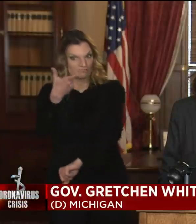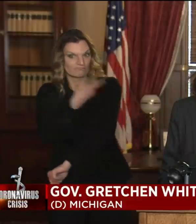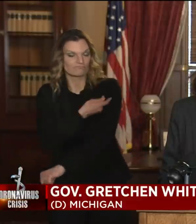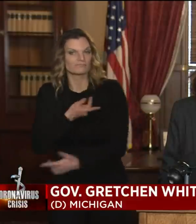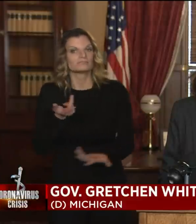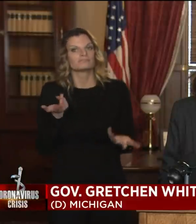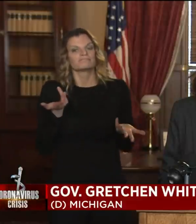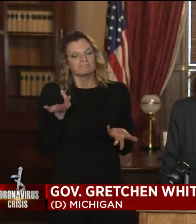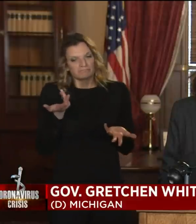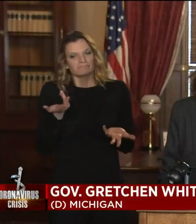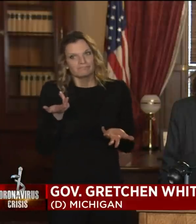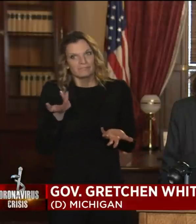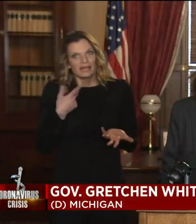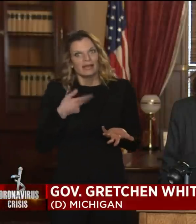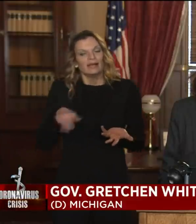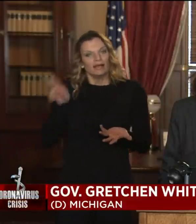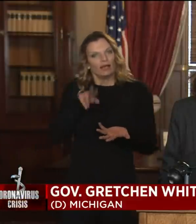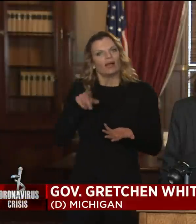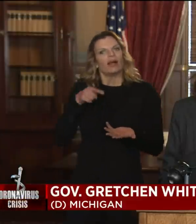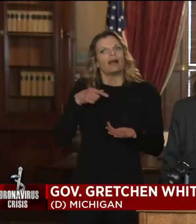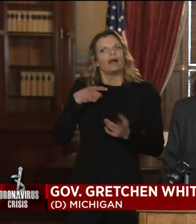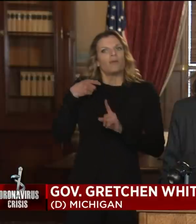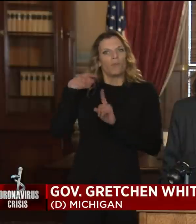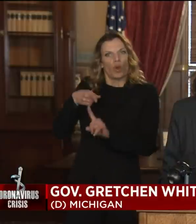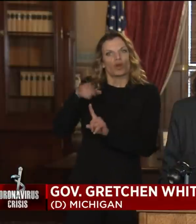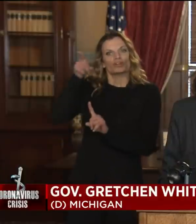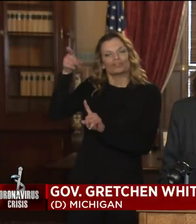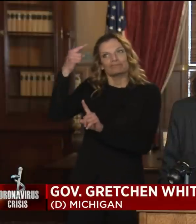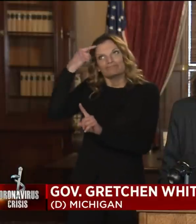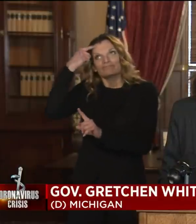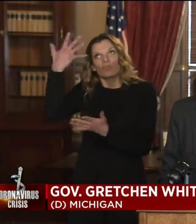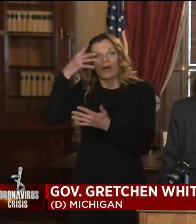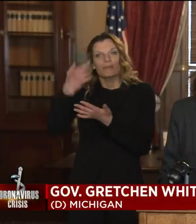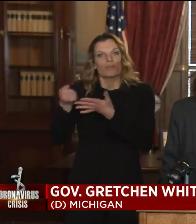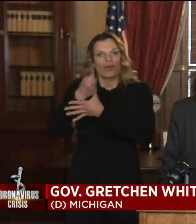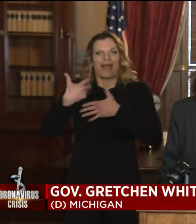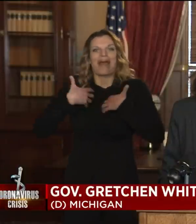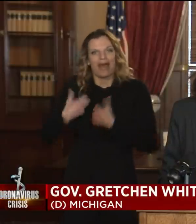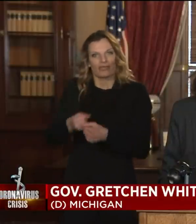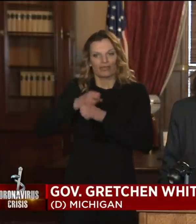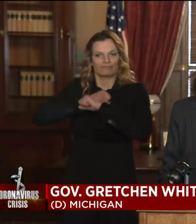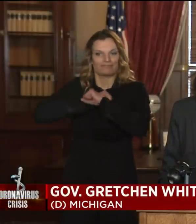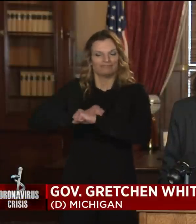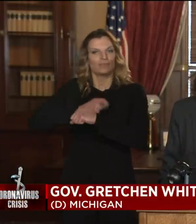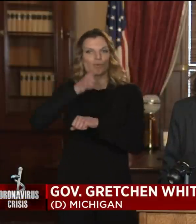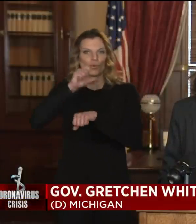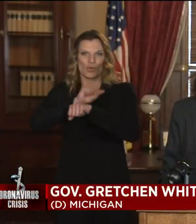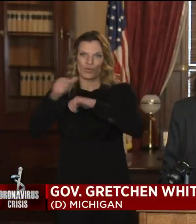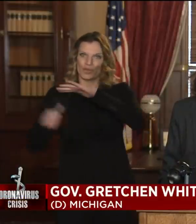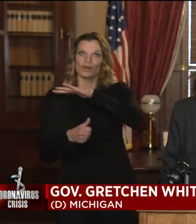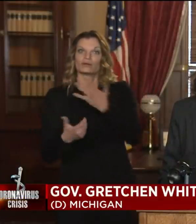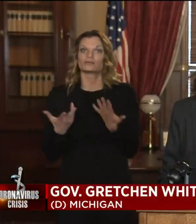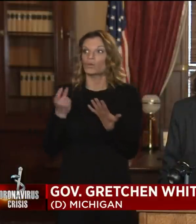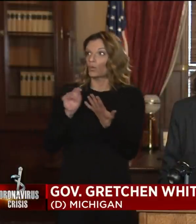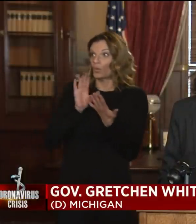I THINK ANY EMPLOYER WHO IS WORRIED ABOUT MAKING SURE THAT THEIR WORK FORCE IS SAFE AND HEALTHY, THEY SHOULD BE MAKING